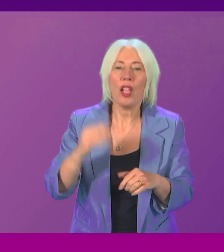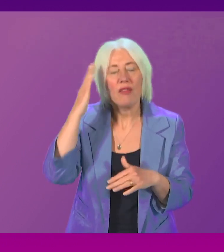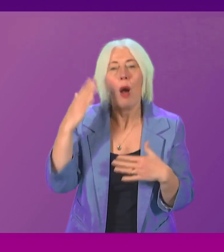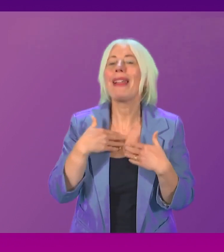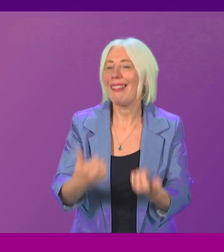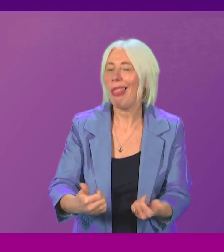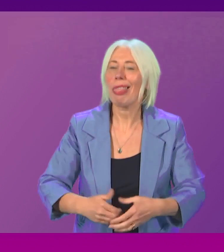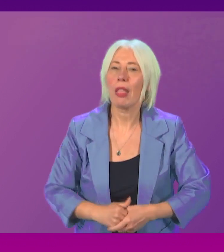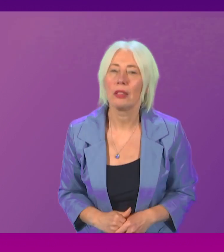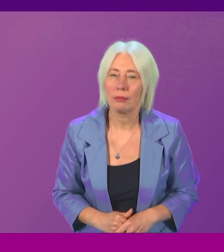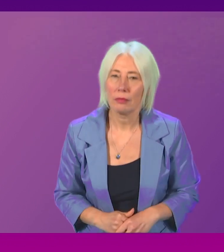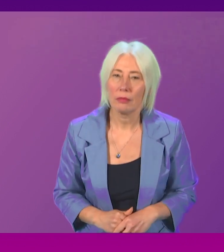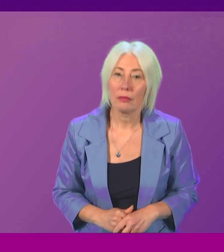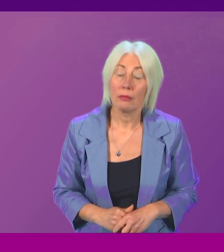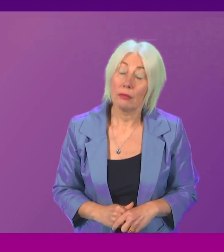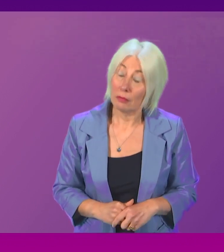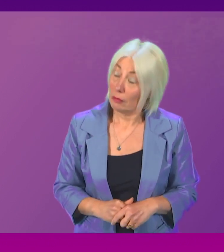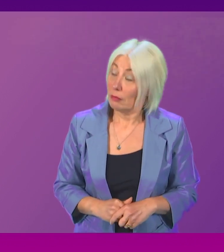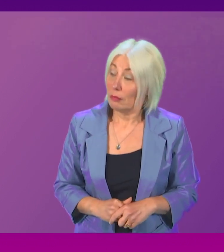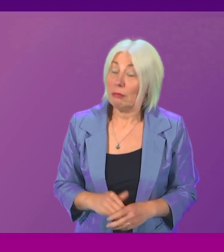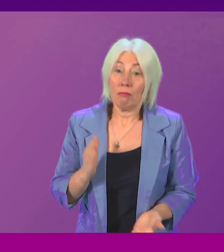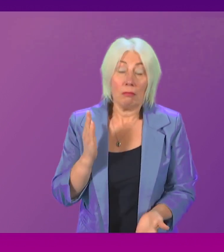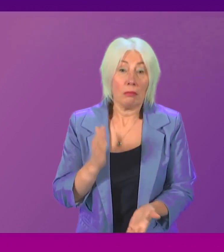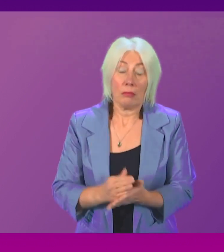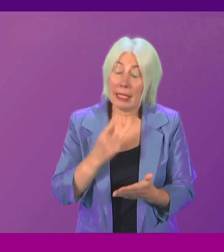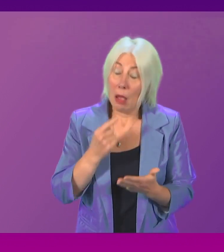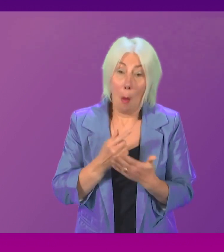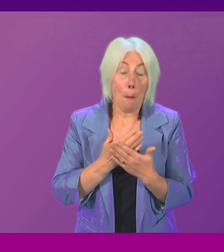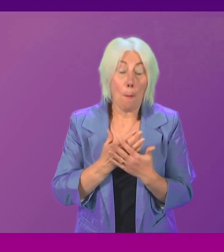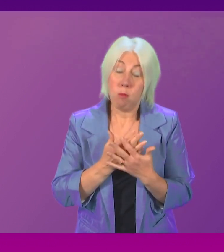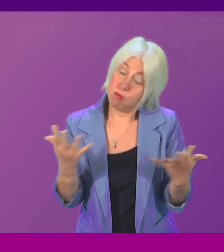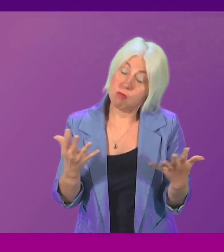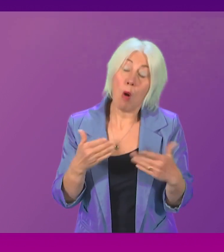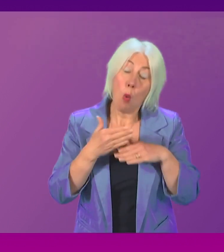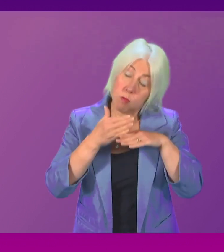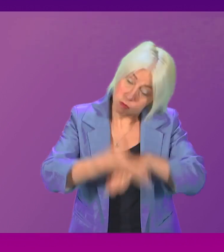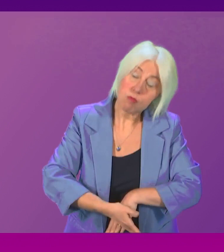What I will absolutely say is that there is much, much more work to do on mental health.